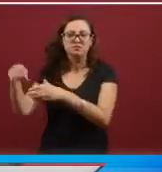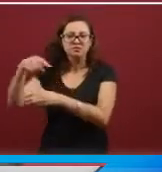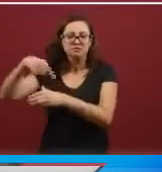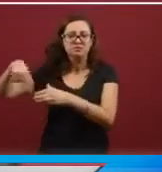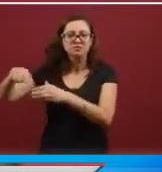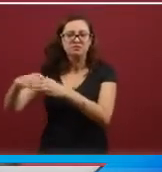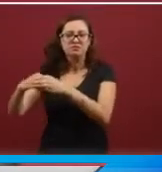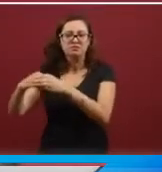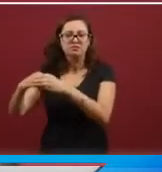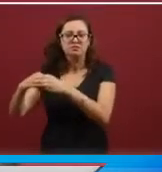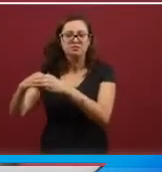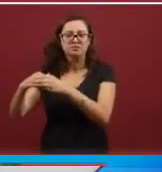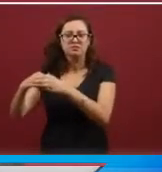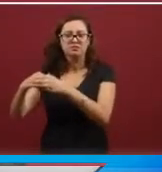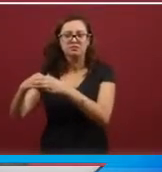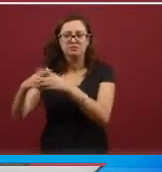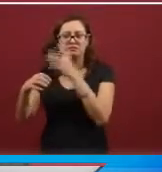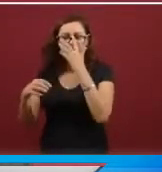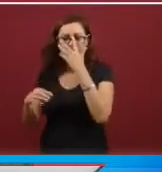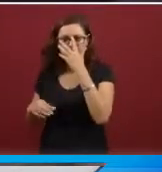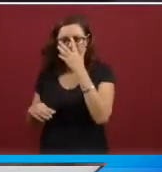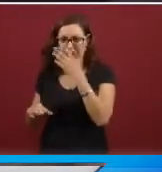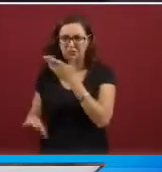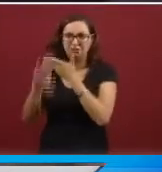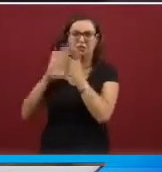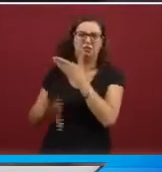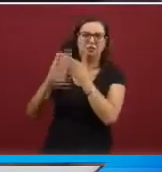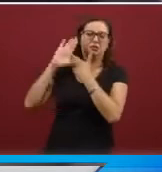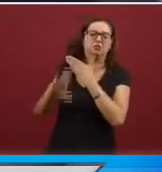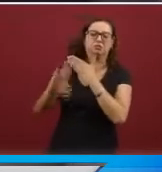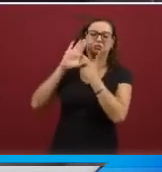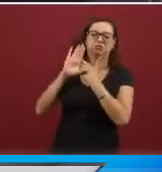they are the ones that promote shelters to stop the construction of the Santa Lucia Airport